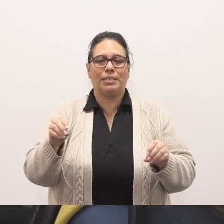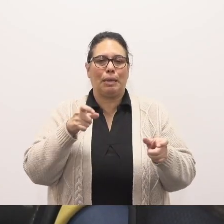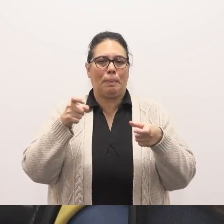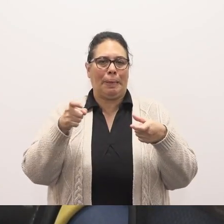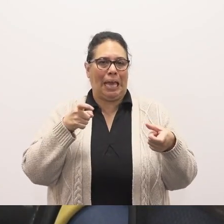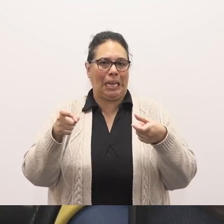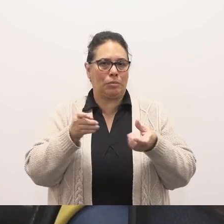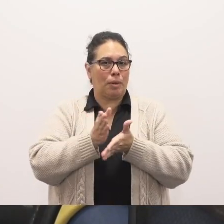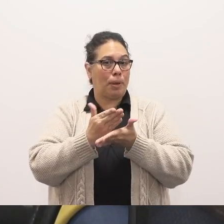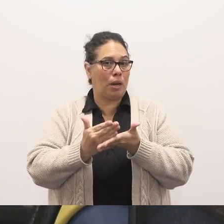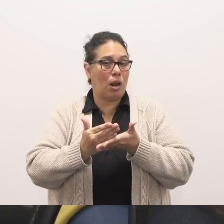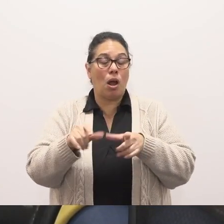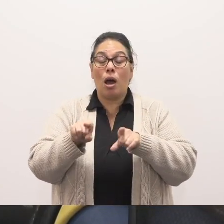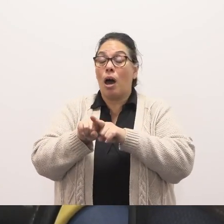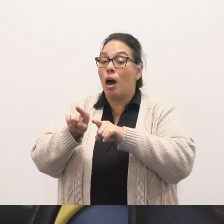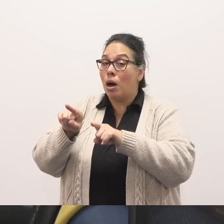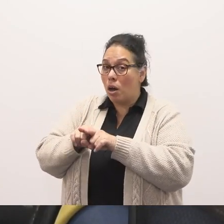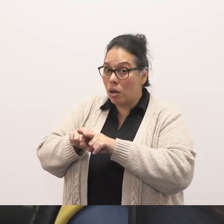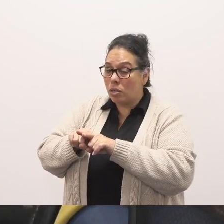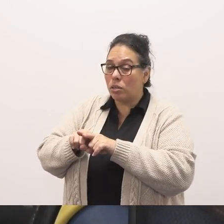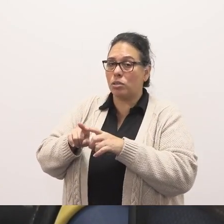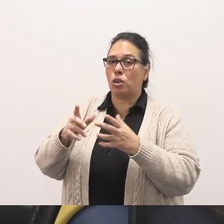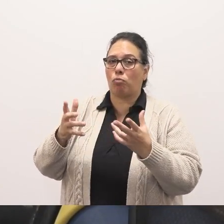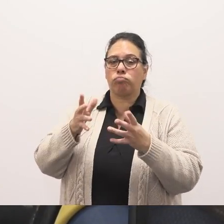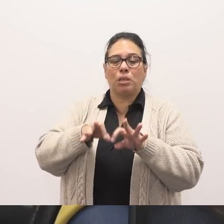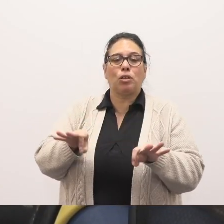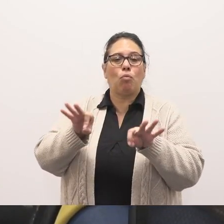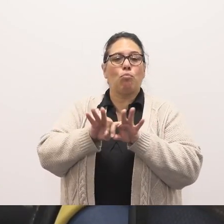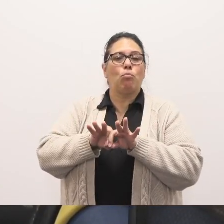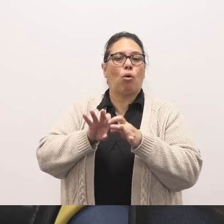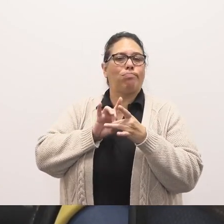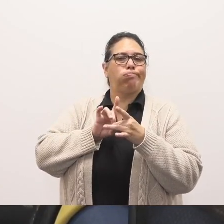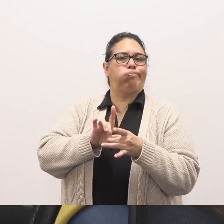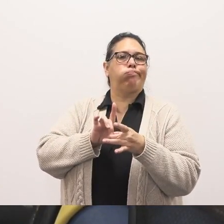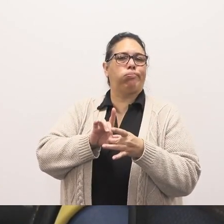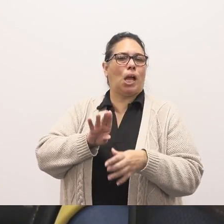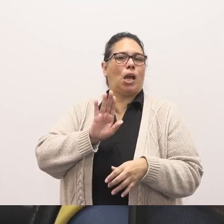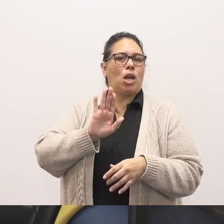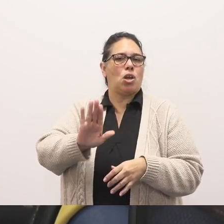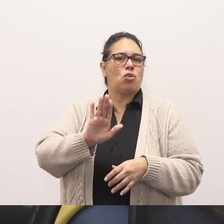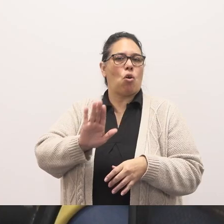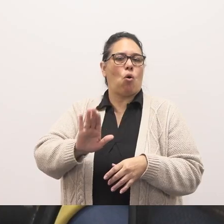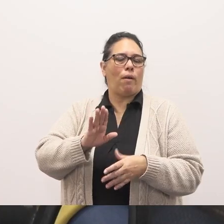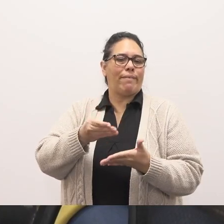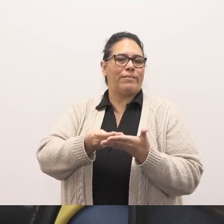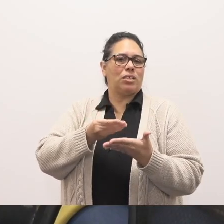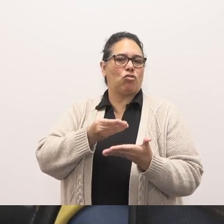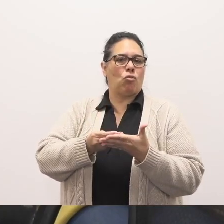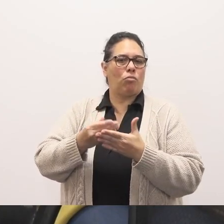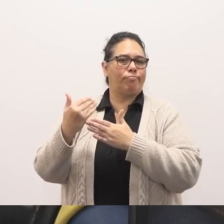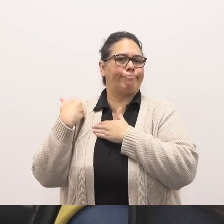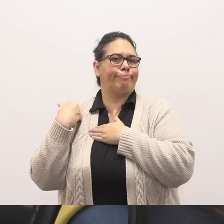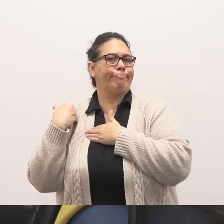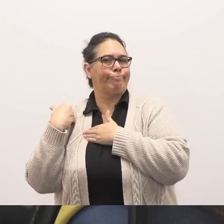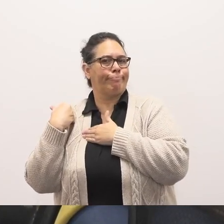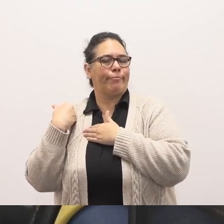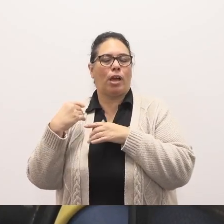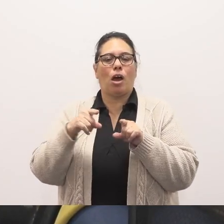but also they're just an important part of your fiscal responsibility and also important